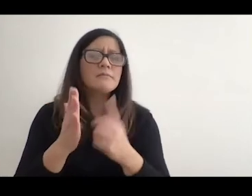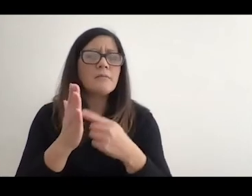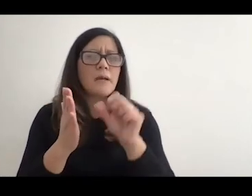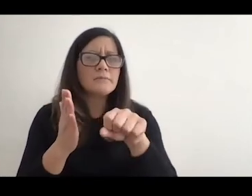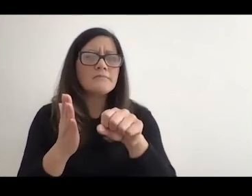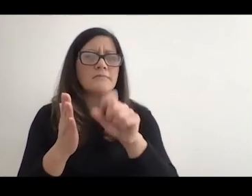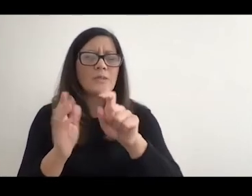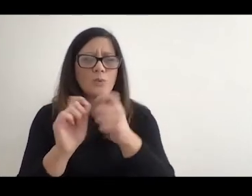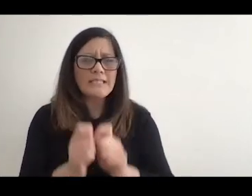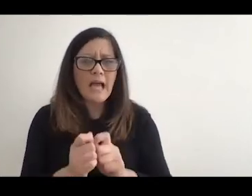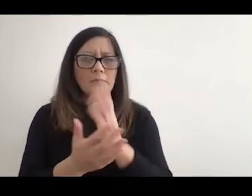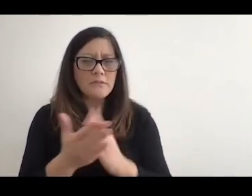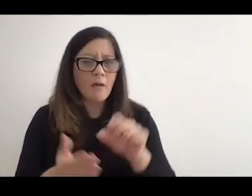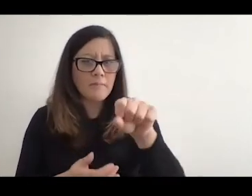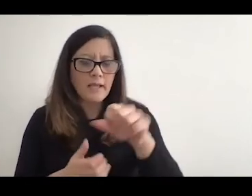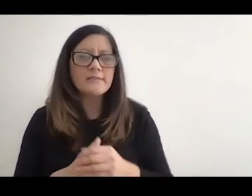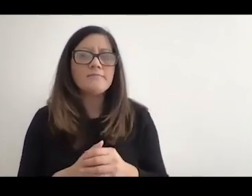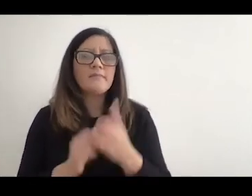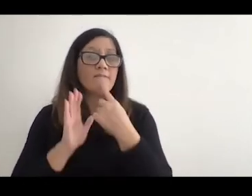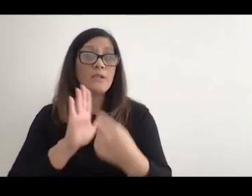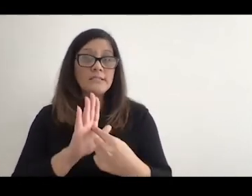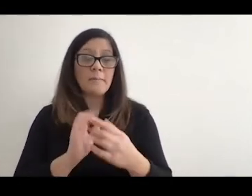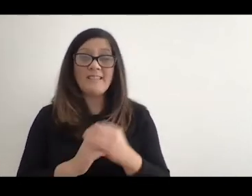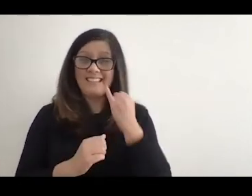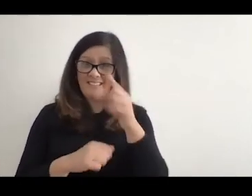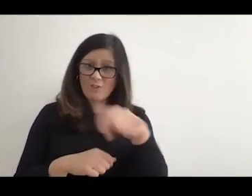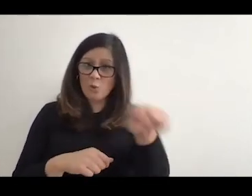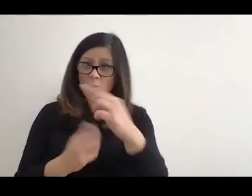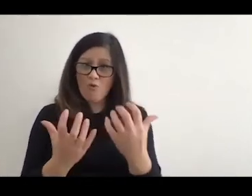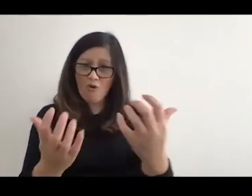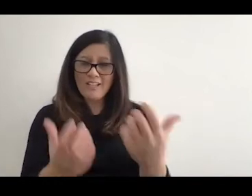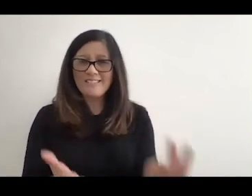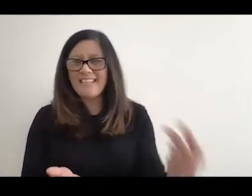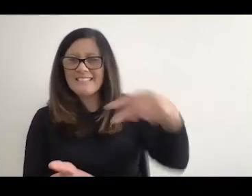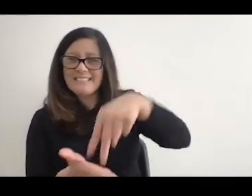If you're able to stand independently, can you do me a favor and just stand up for me really right now?